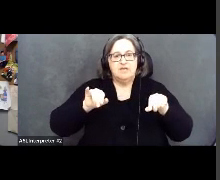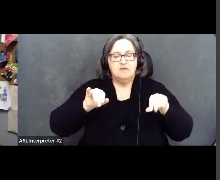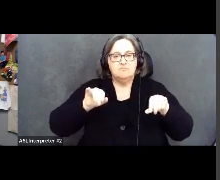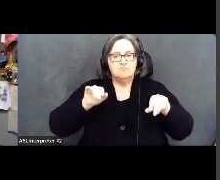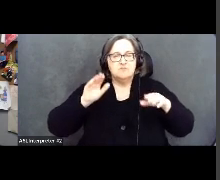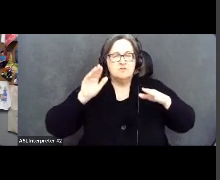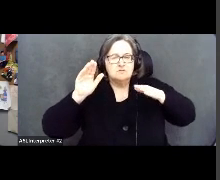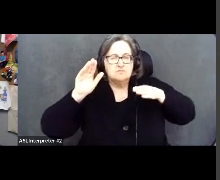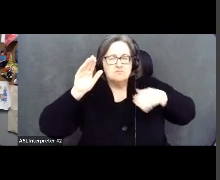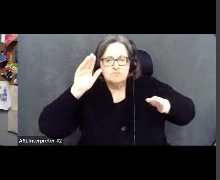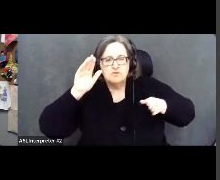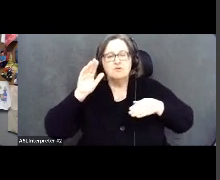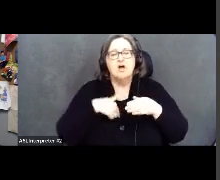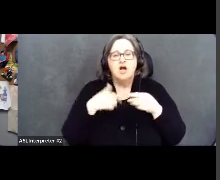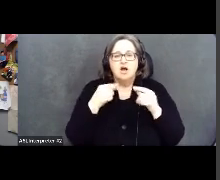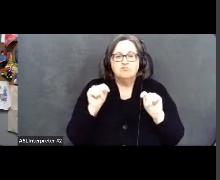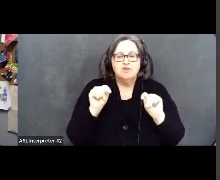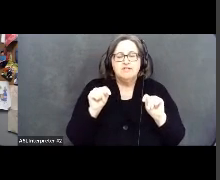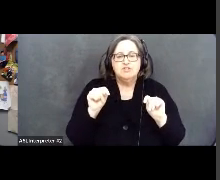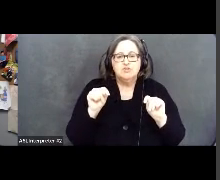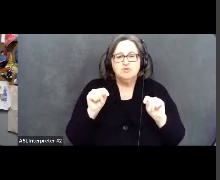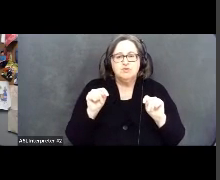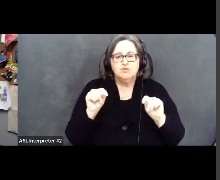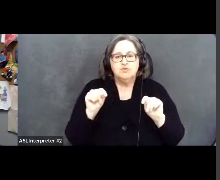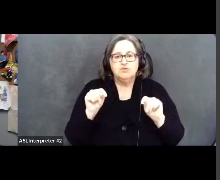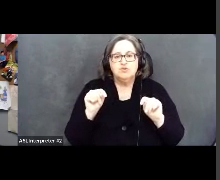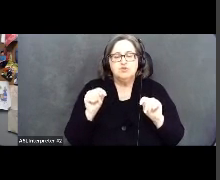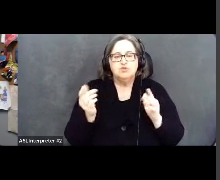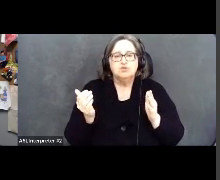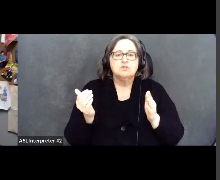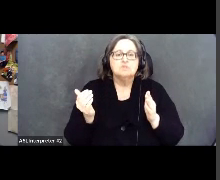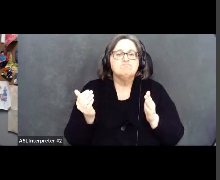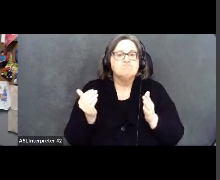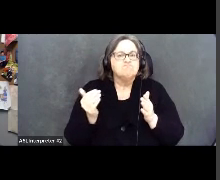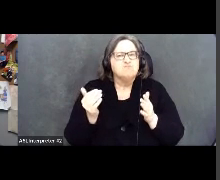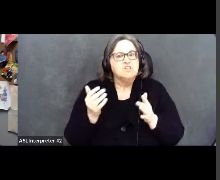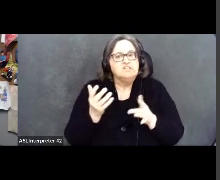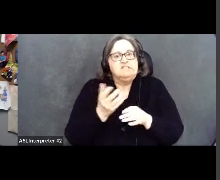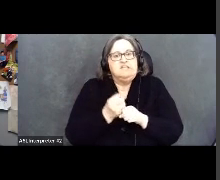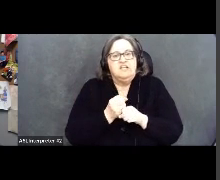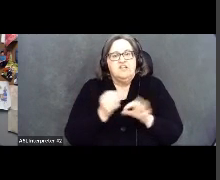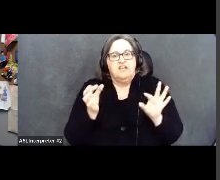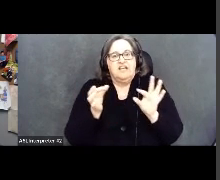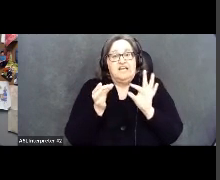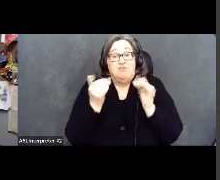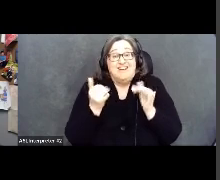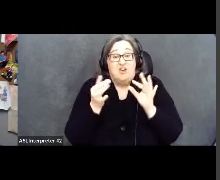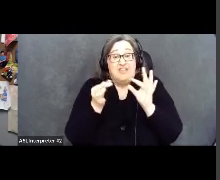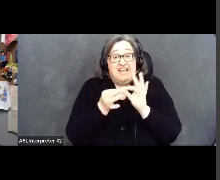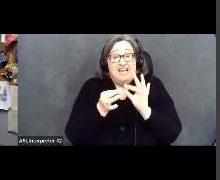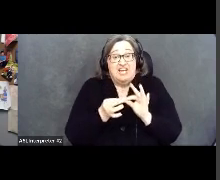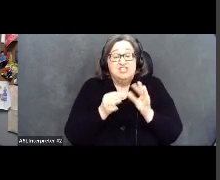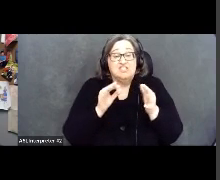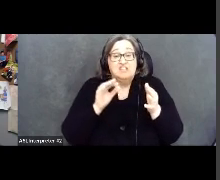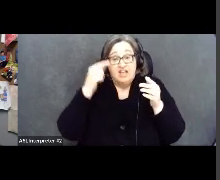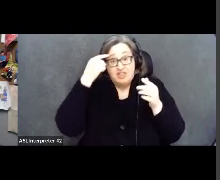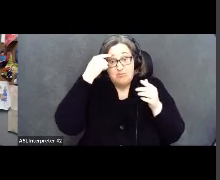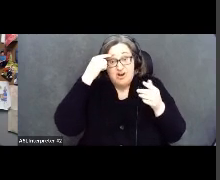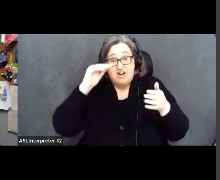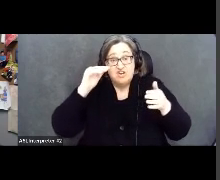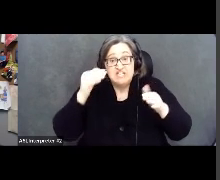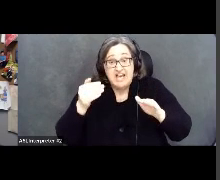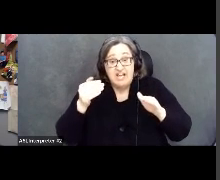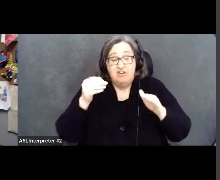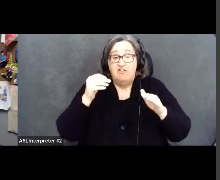I am trying to regain the connections that are damaged to get him to function again.